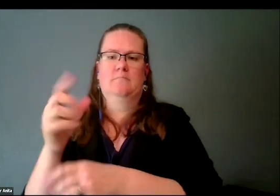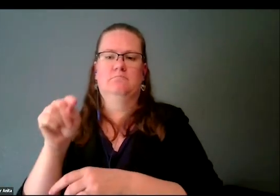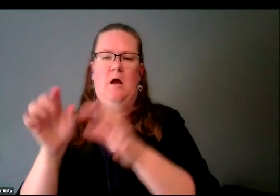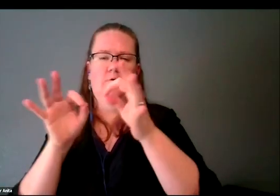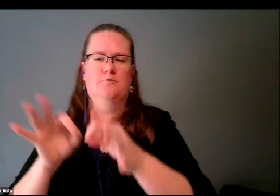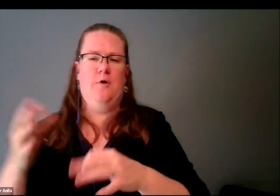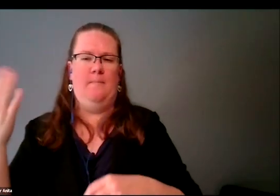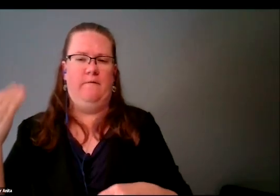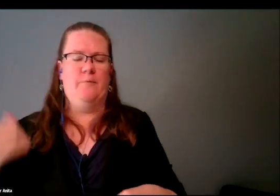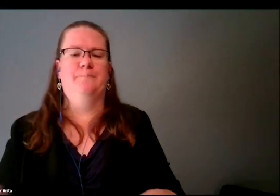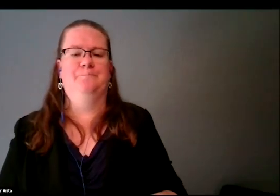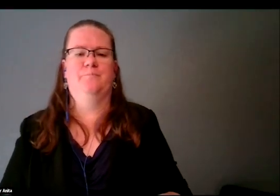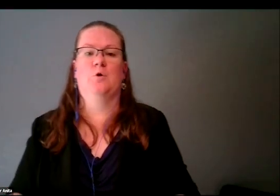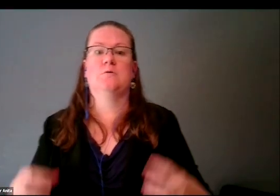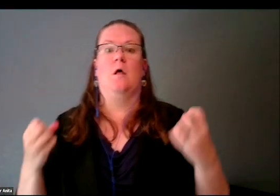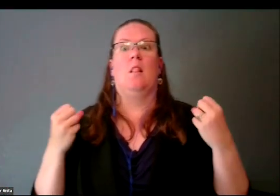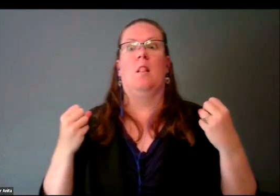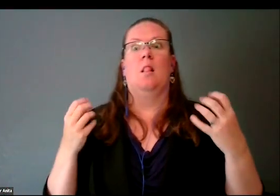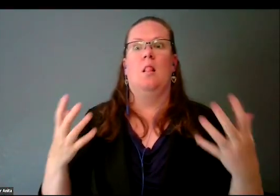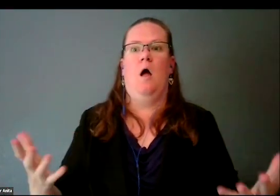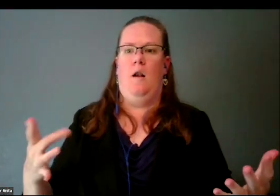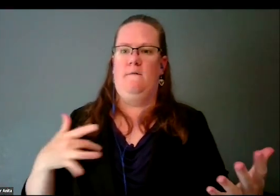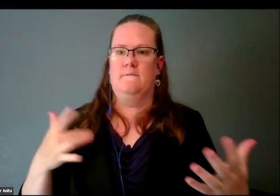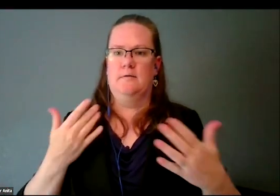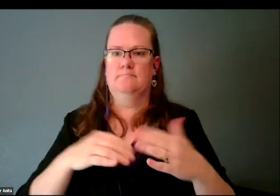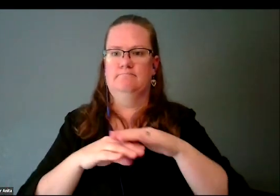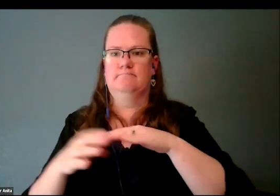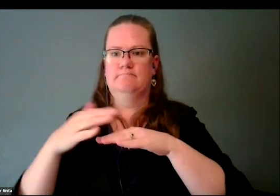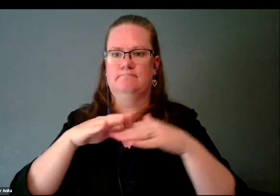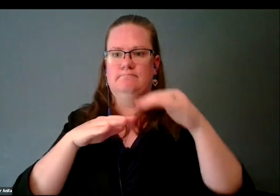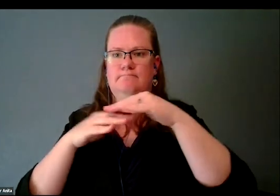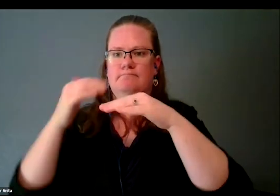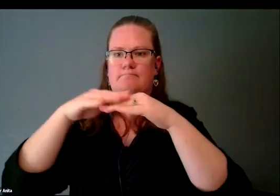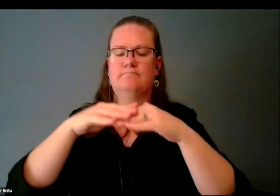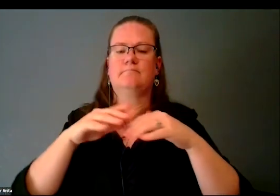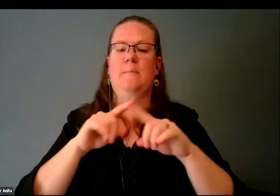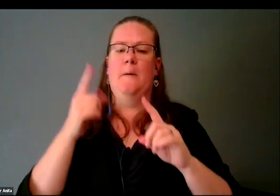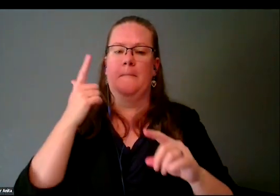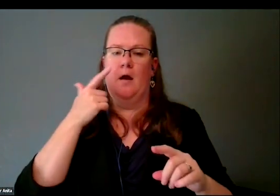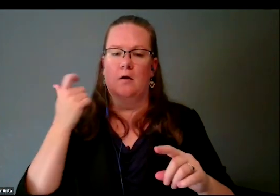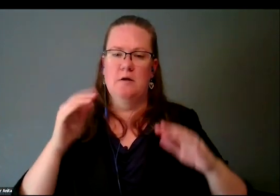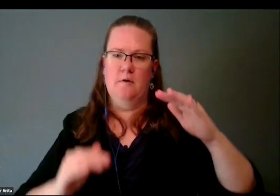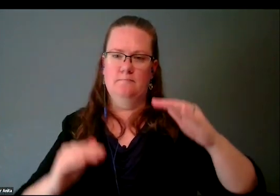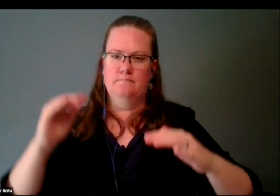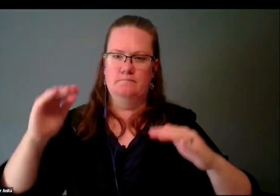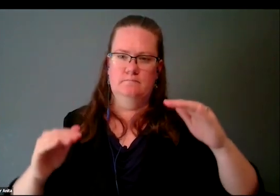There are lots and lots of tactile layers here, but because of the varying heights of all the different features,